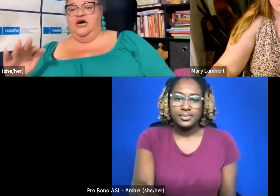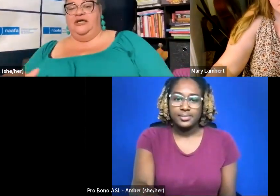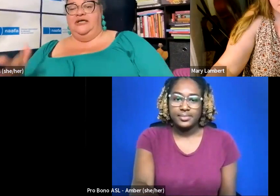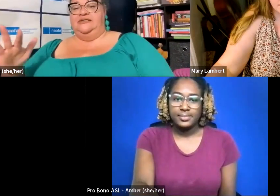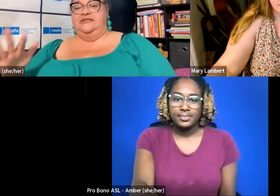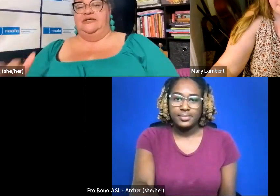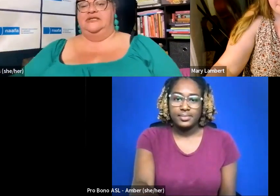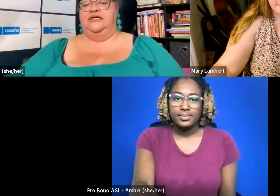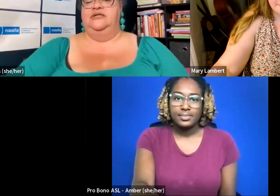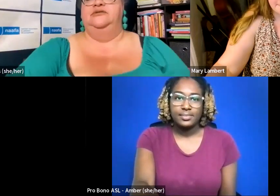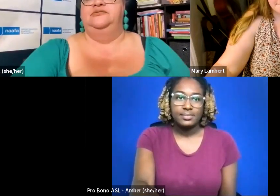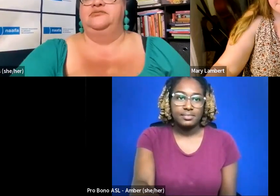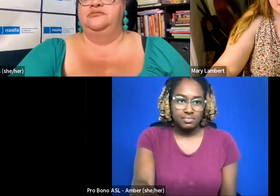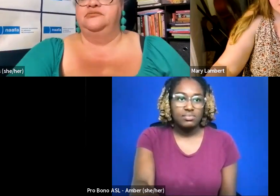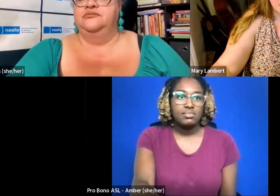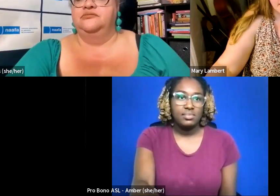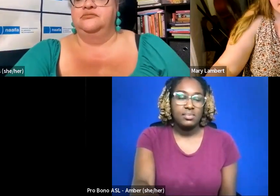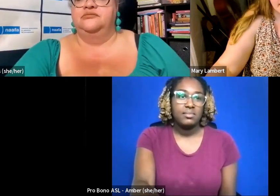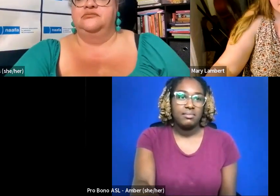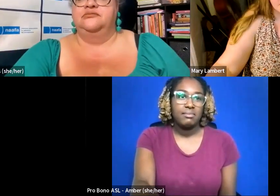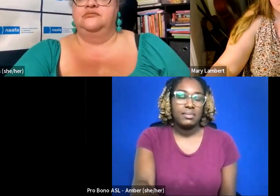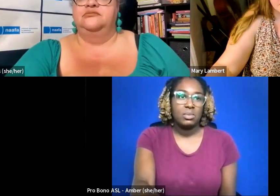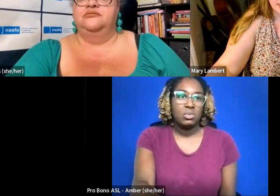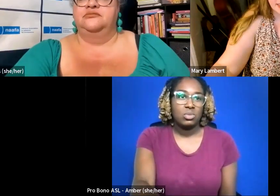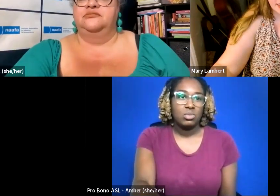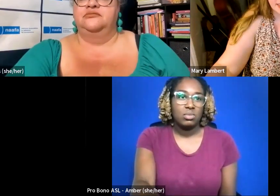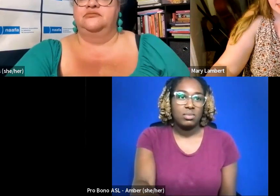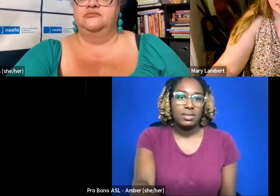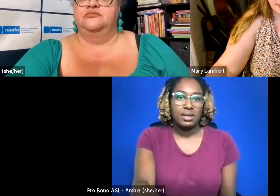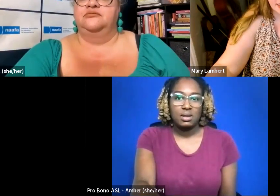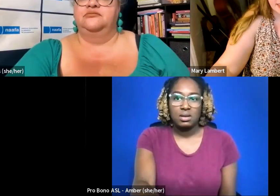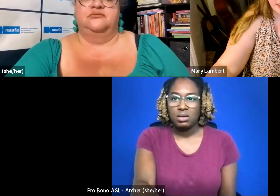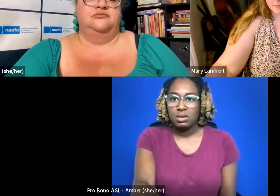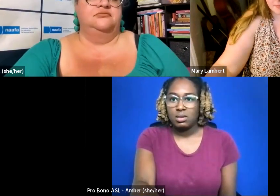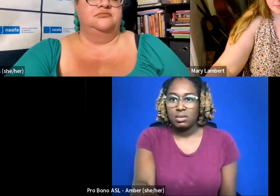Audience sounds good. Okay, I'm going to try to sing up same time